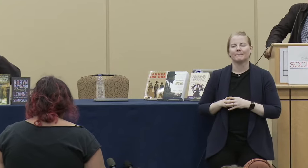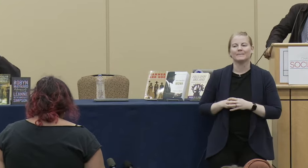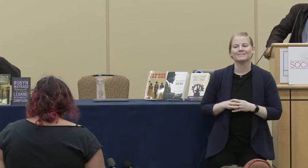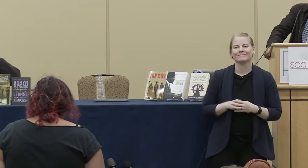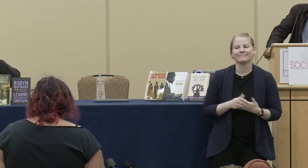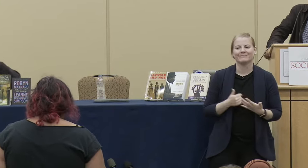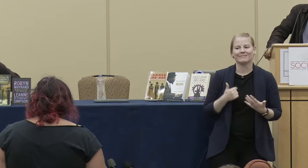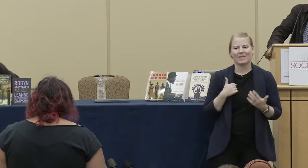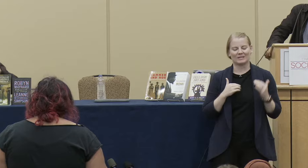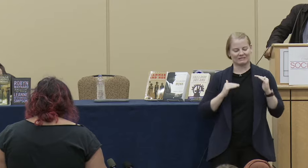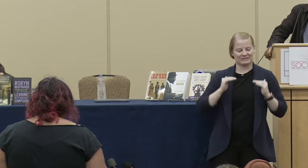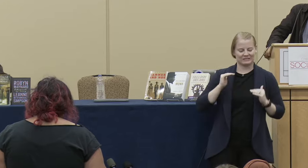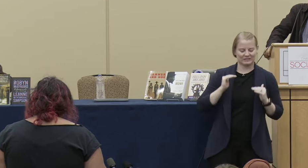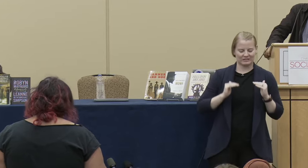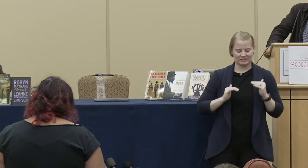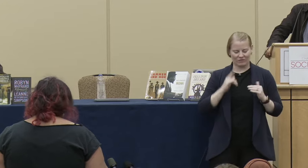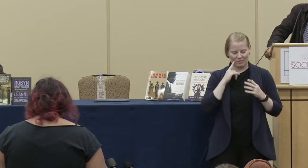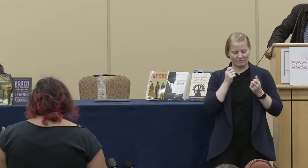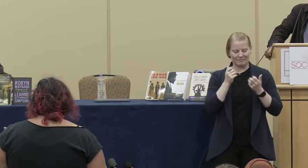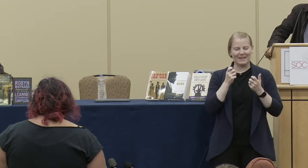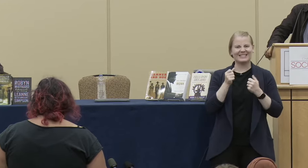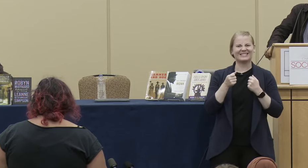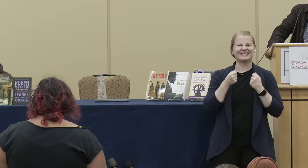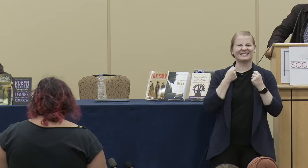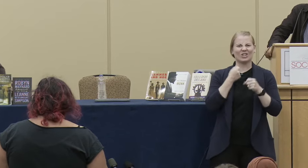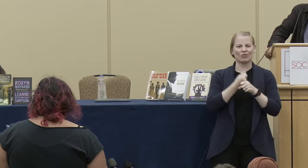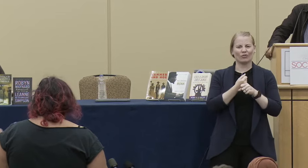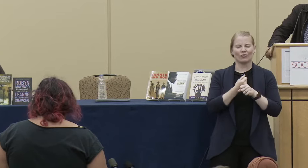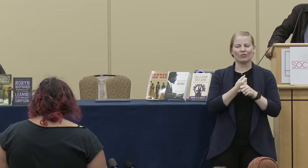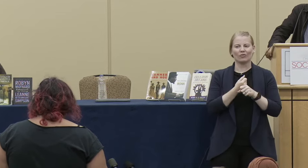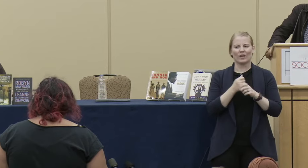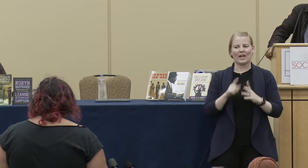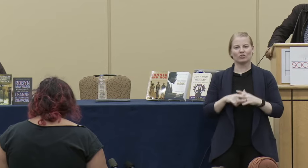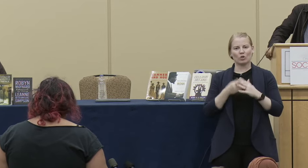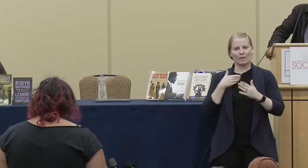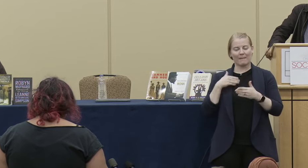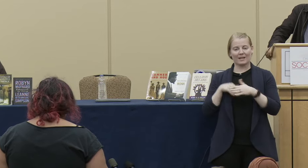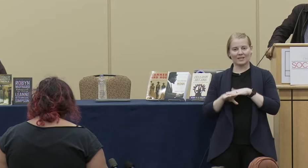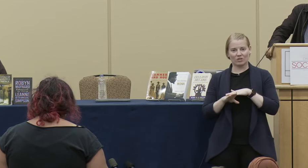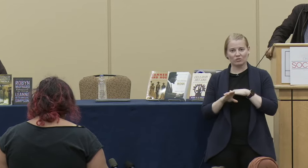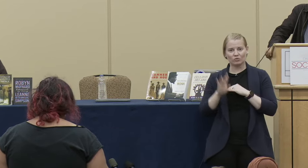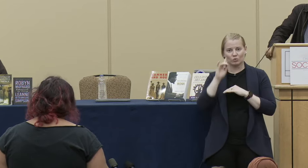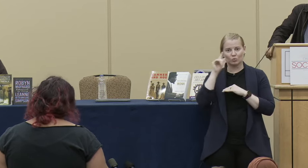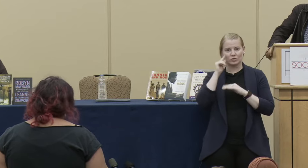and also criticism. I guess for years I started my